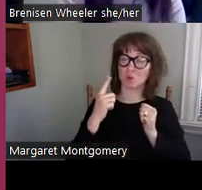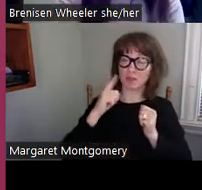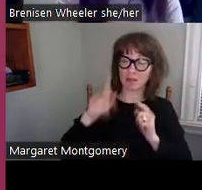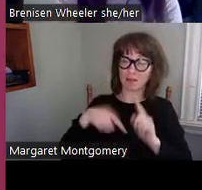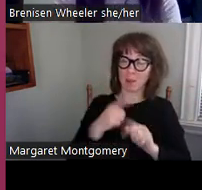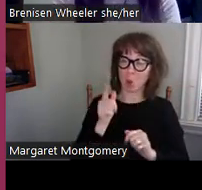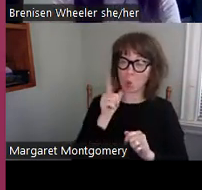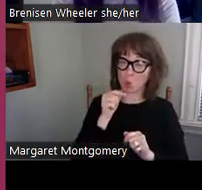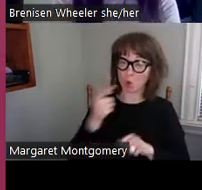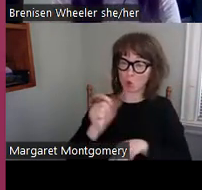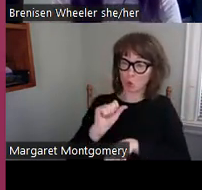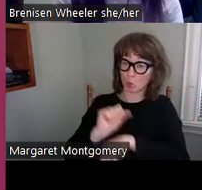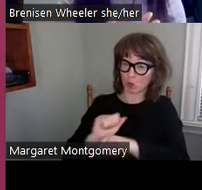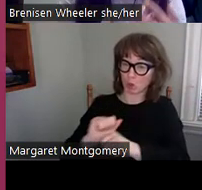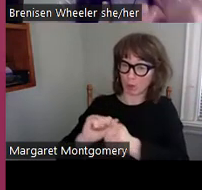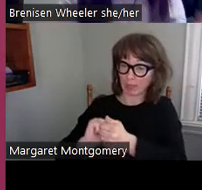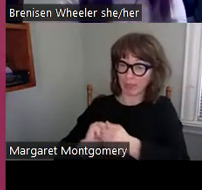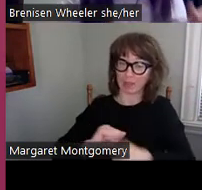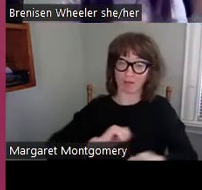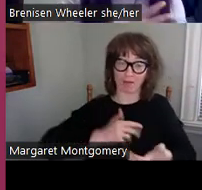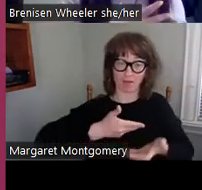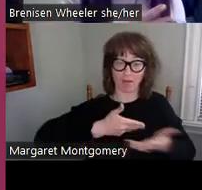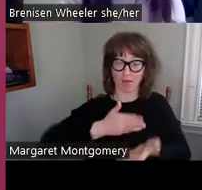you interact with what they hold. 13:02:23 How are those identities different